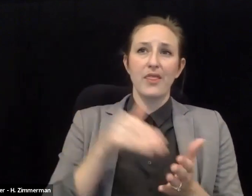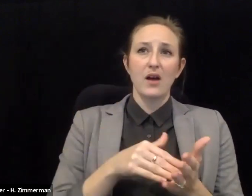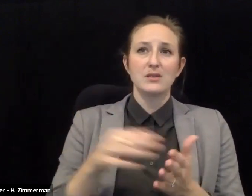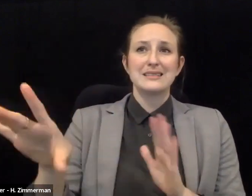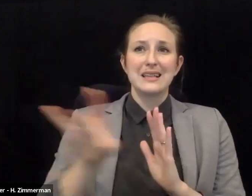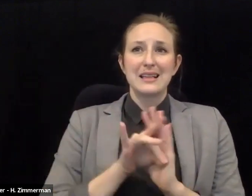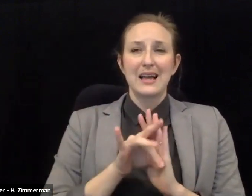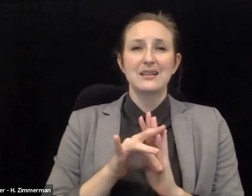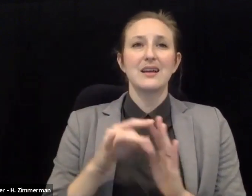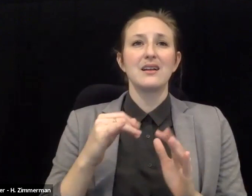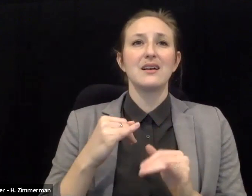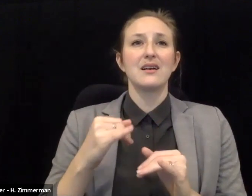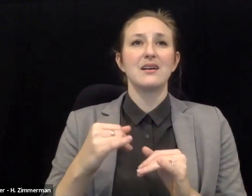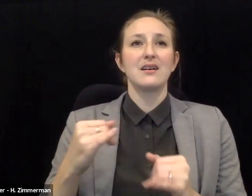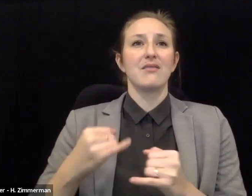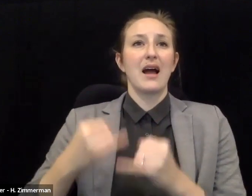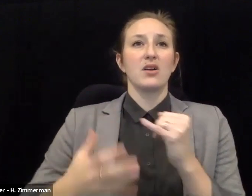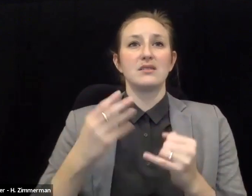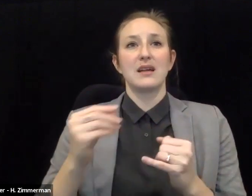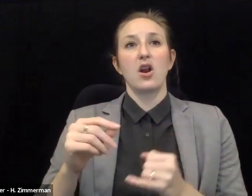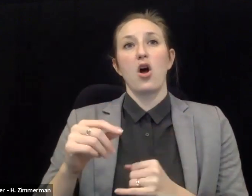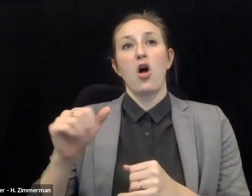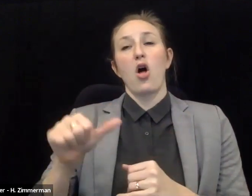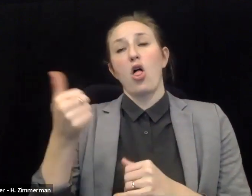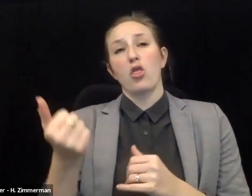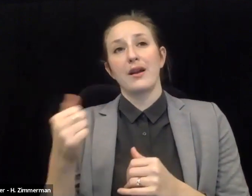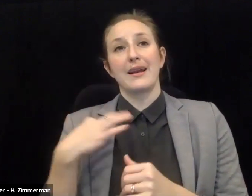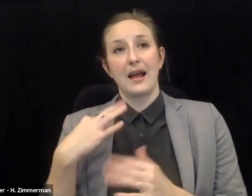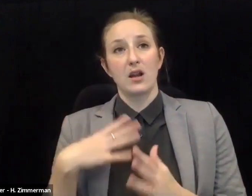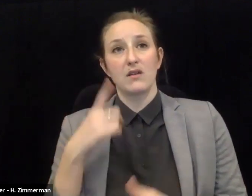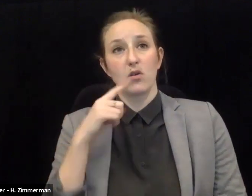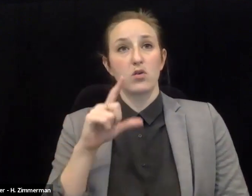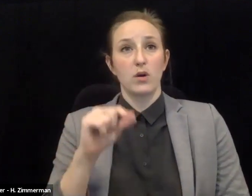finalists to alternate candidates for 2021 who we knew could potentially